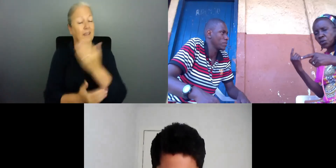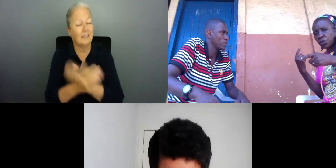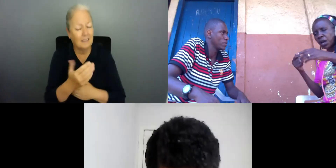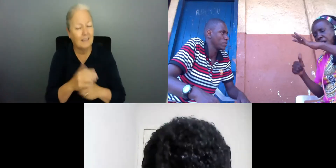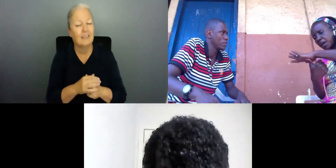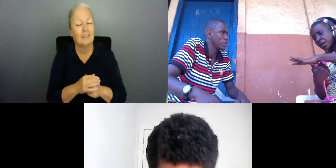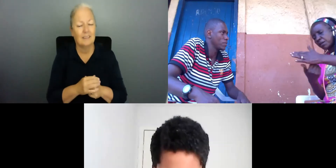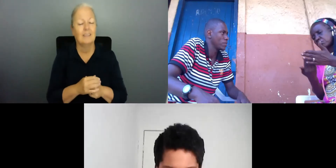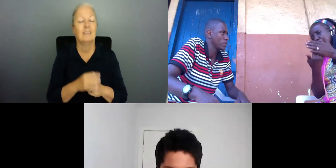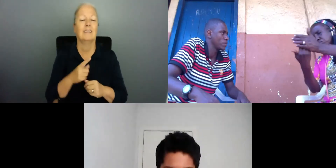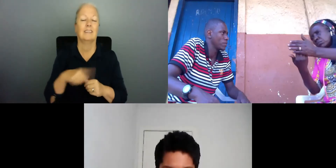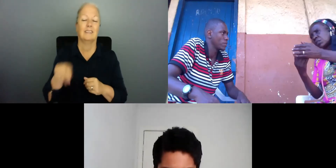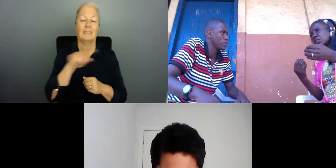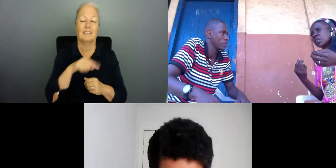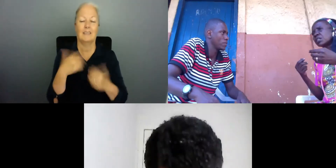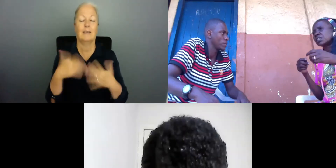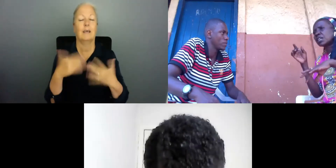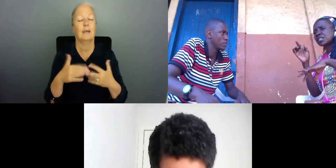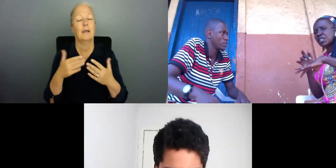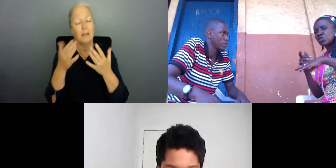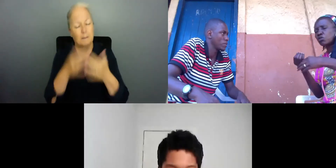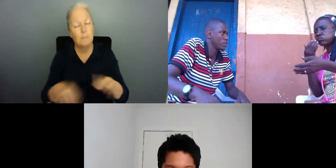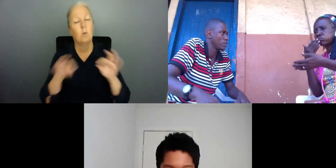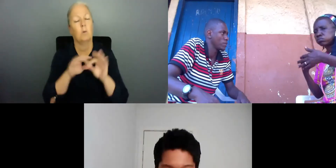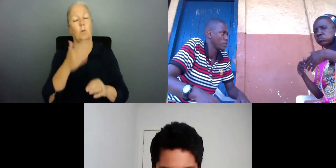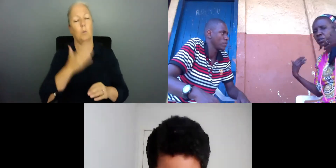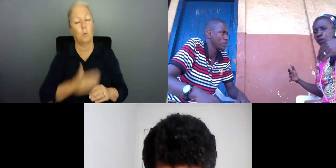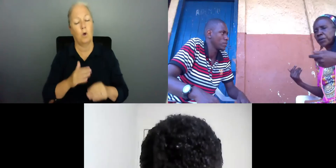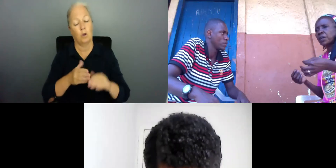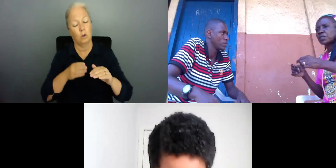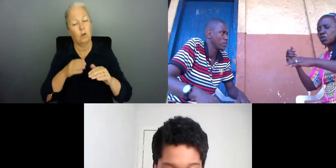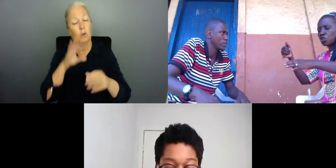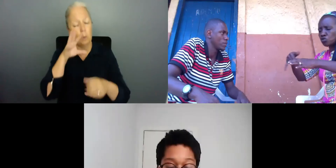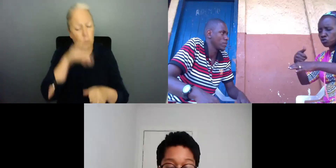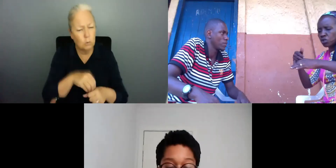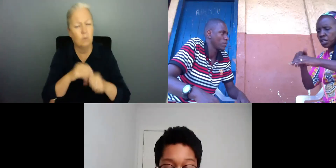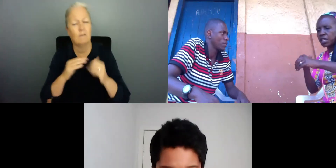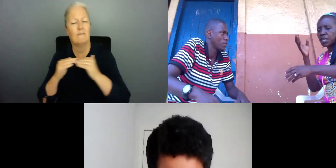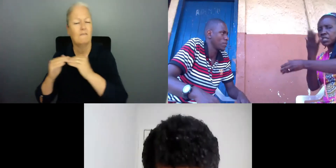is essential to establish a fair inclusive and unprecedented world my name is polana